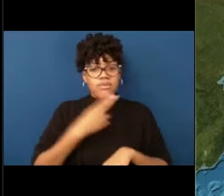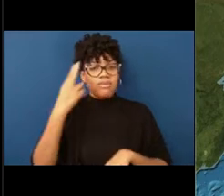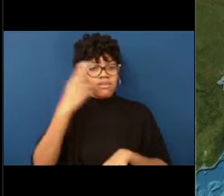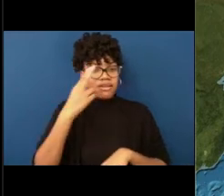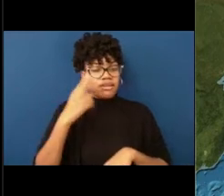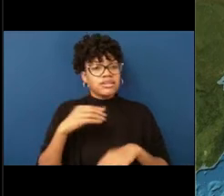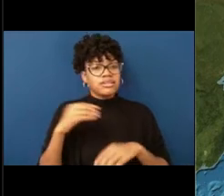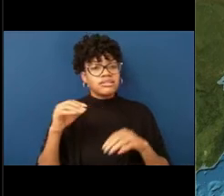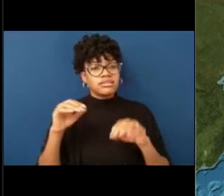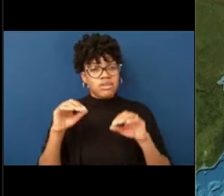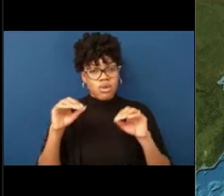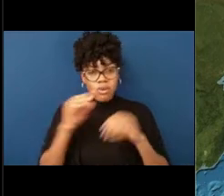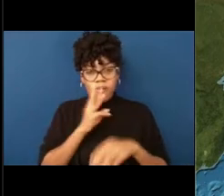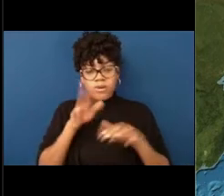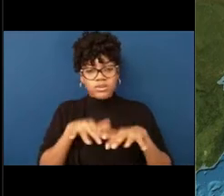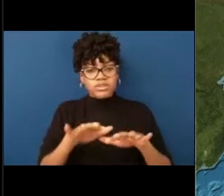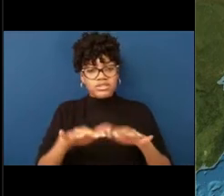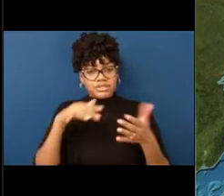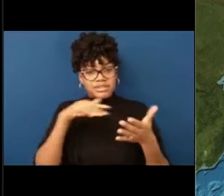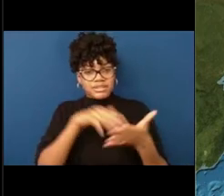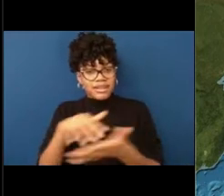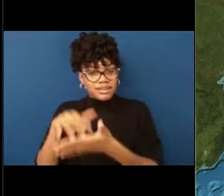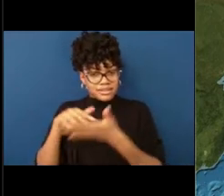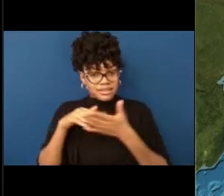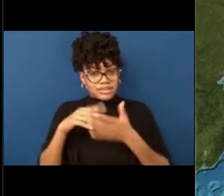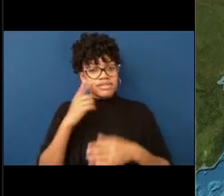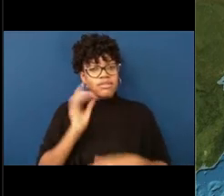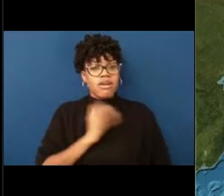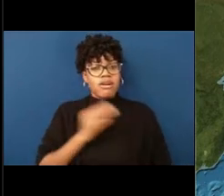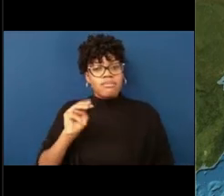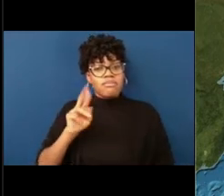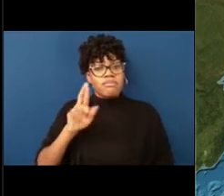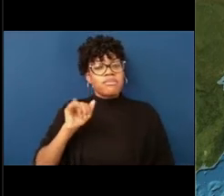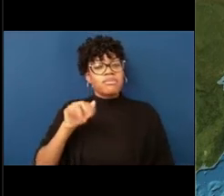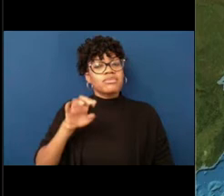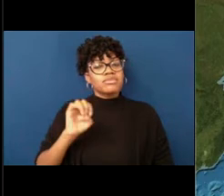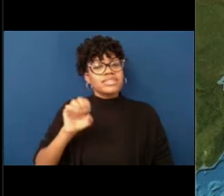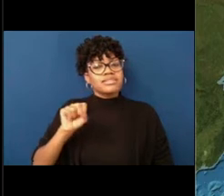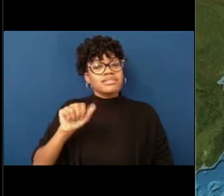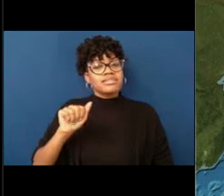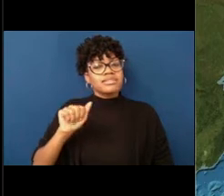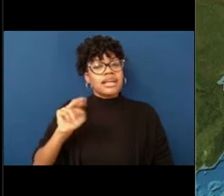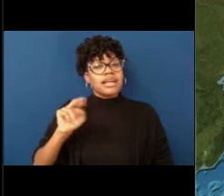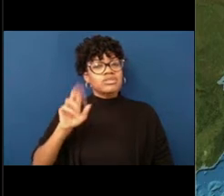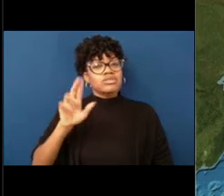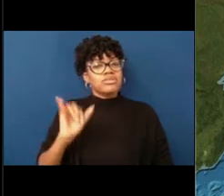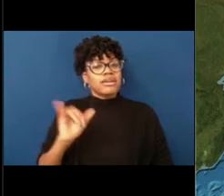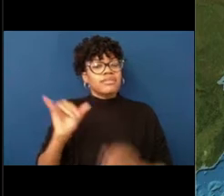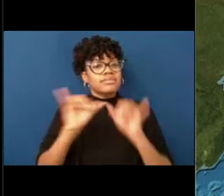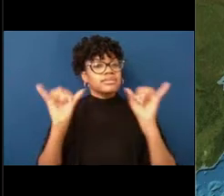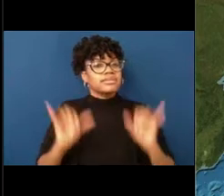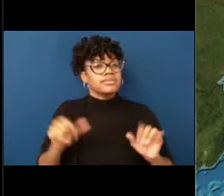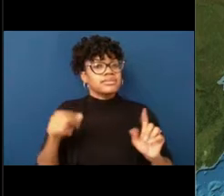and the National Marine Sanctuary Foundation. From this map that you see, you can see all the different places